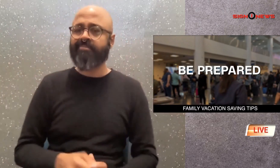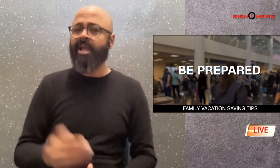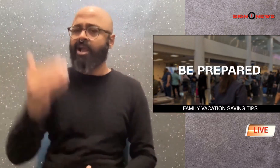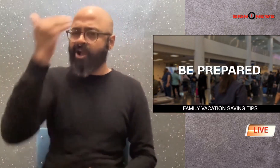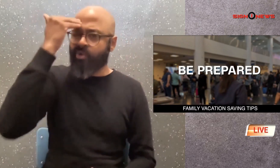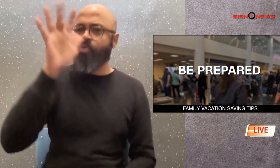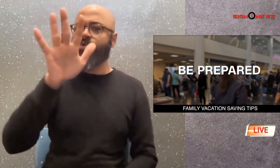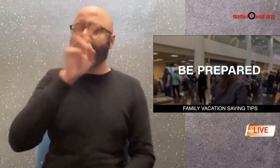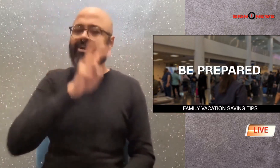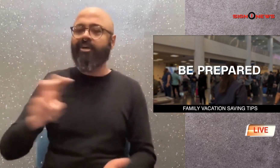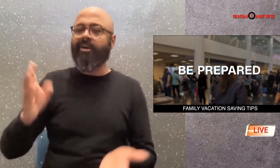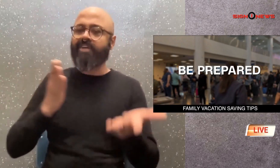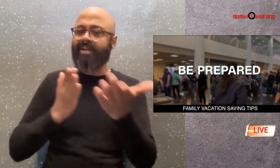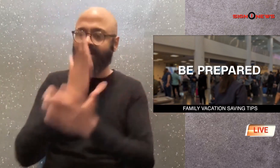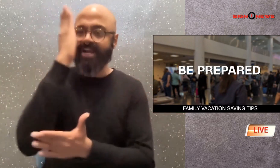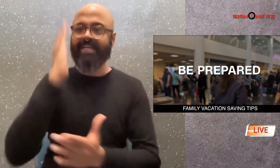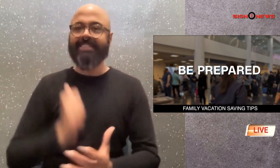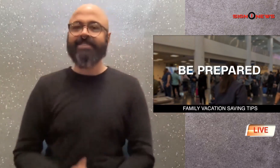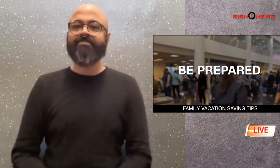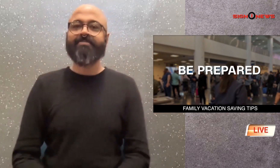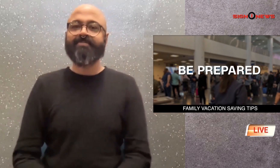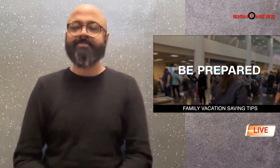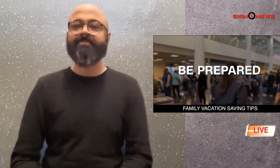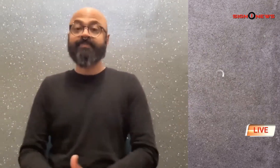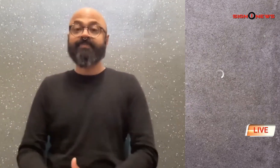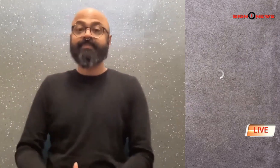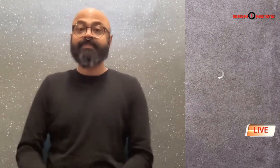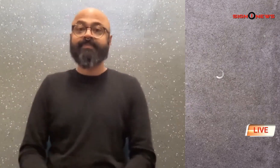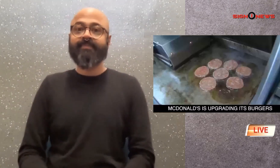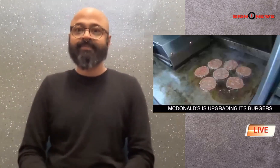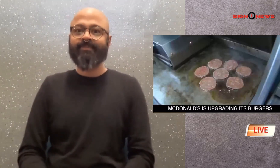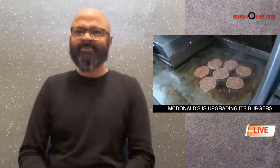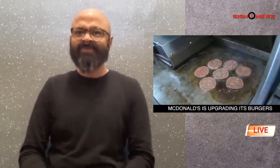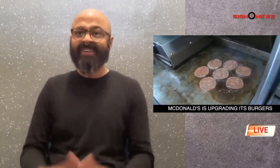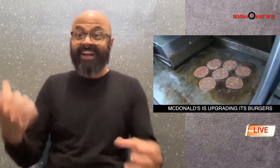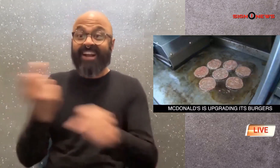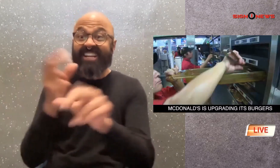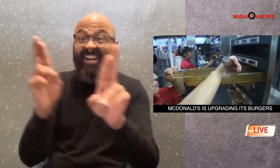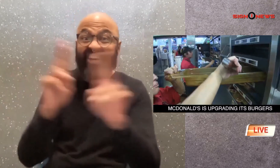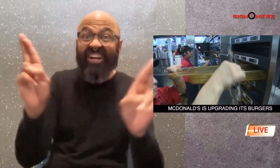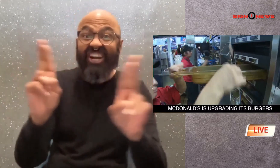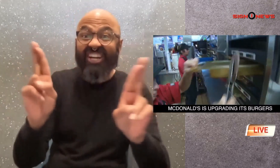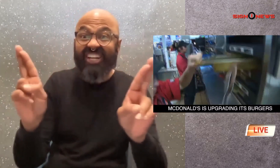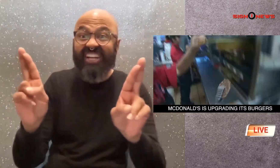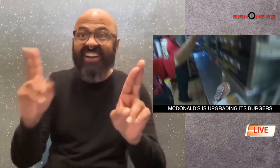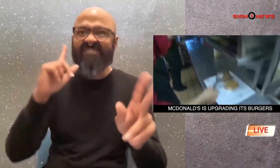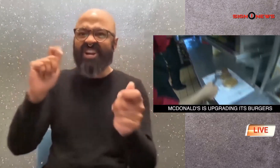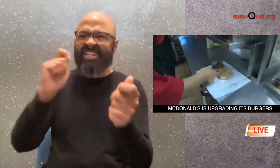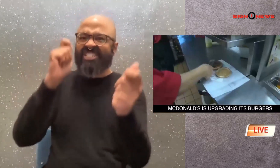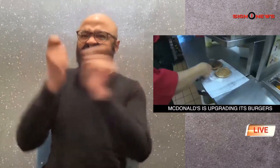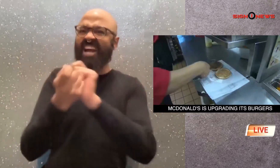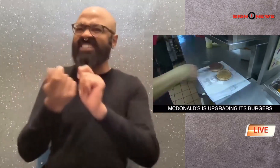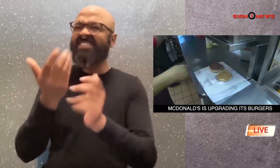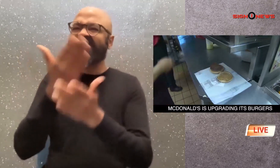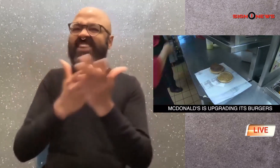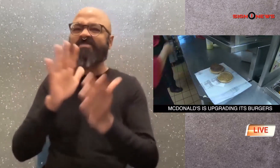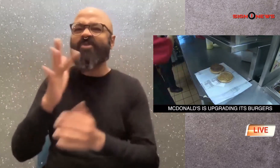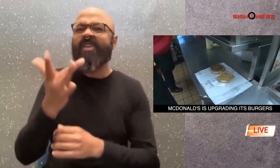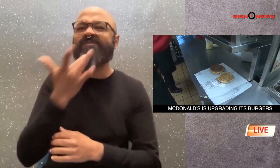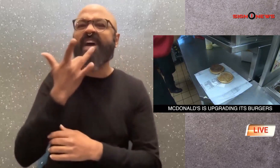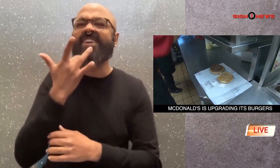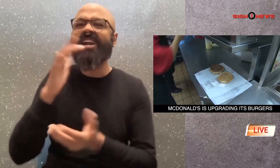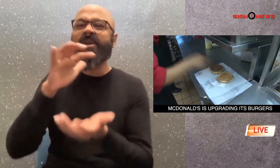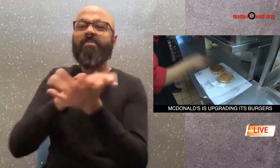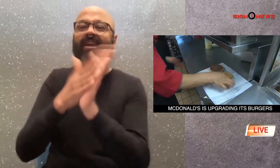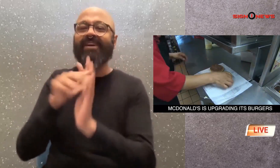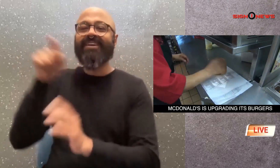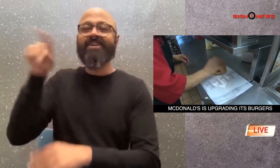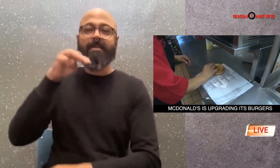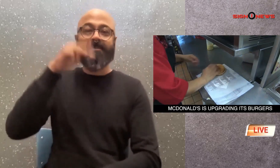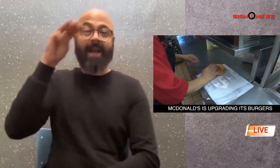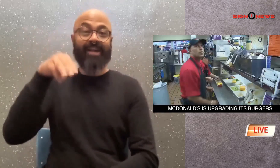flight is changed and know your travel rights get ready for changes to some of your favorite